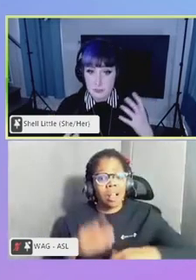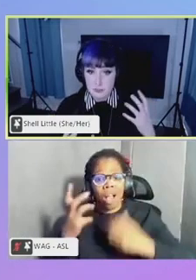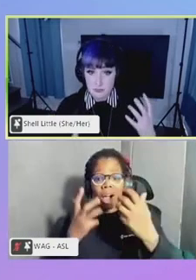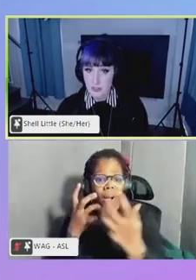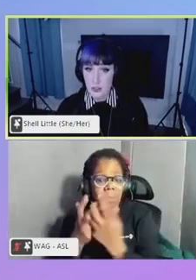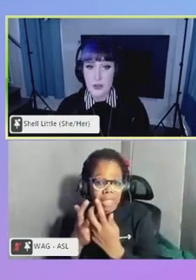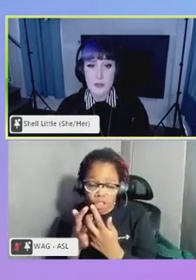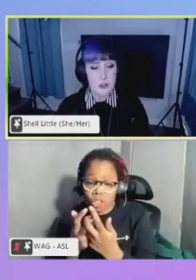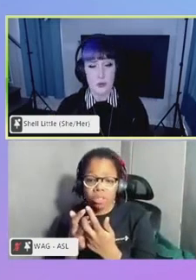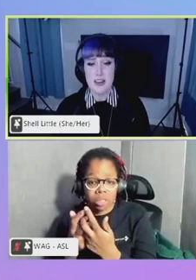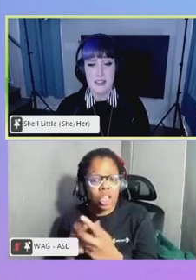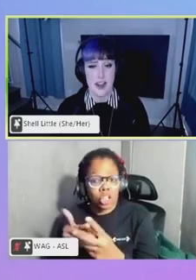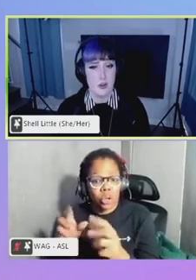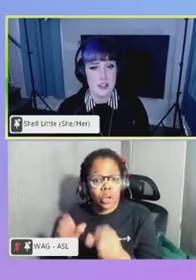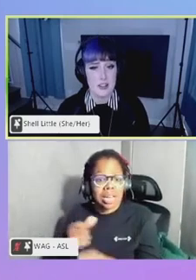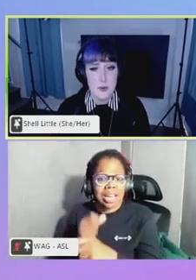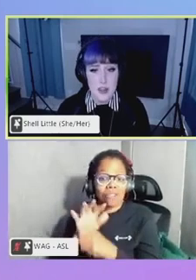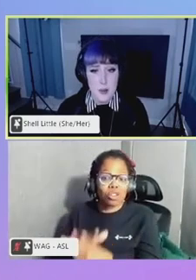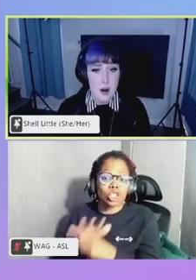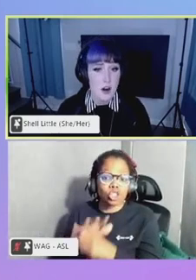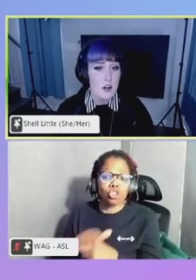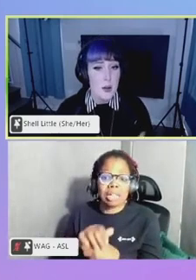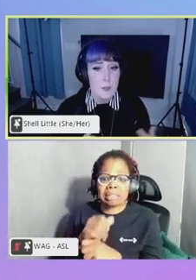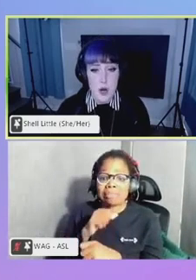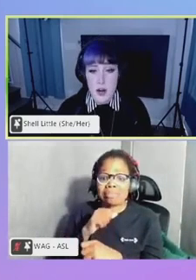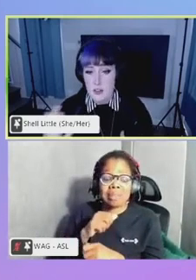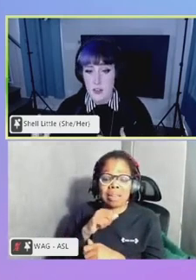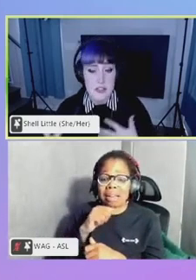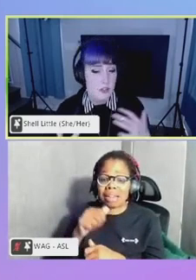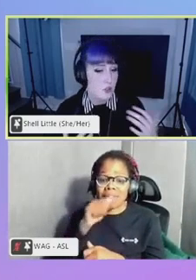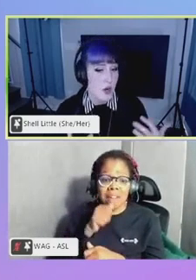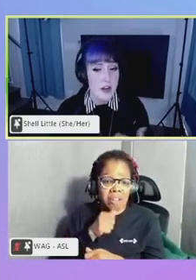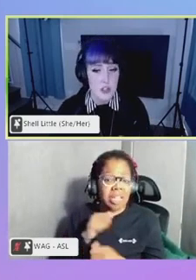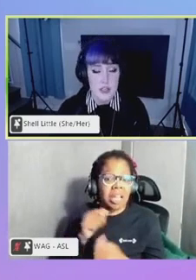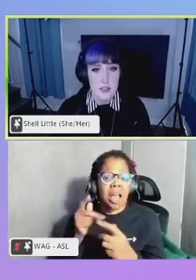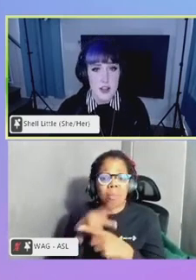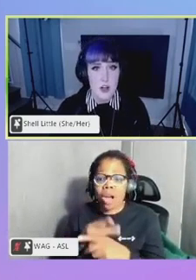gen.org. It is a job accommodation network. On the screen not, I have a screenshot of some of the